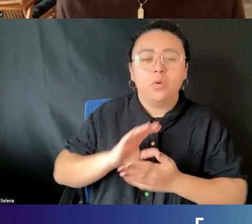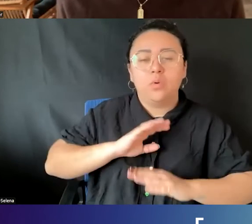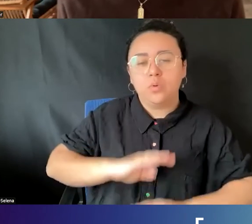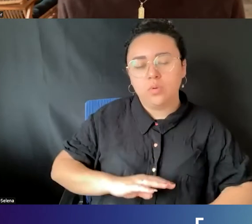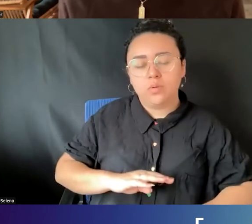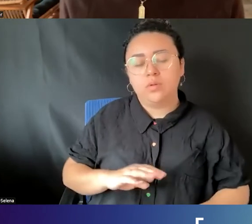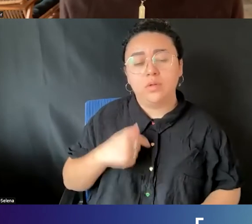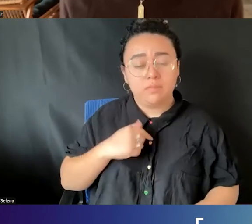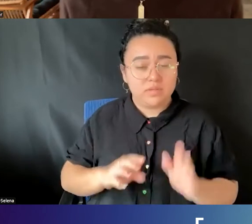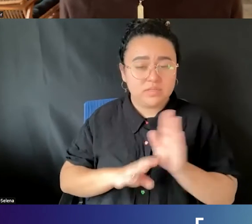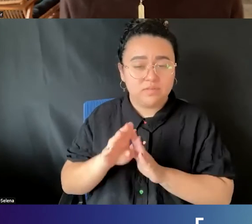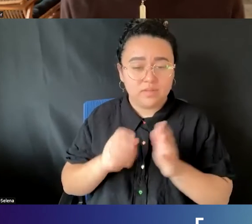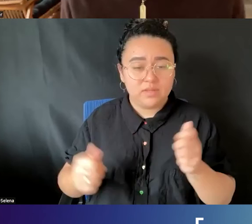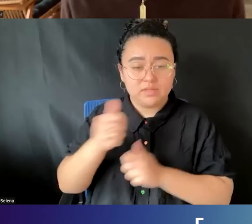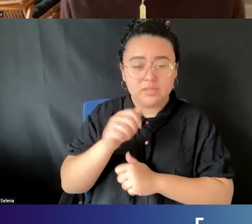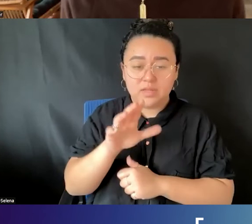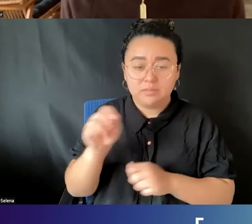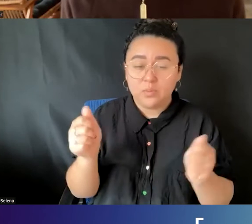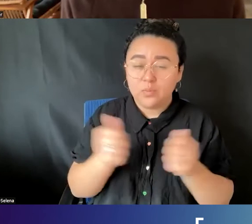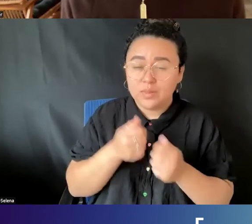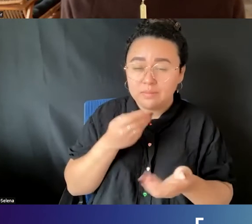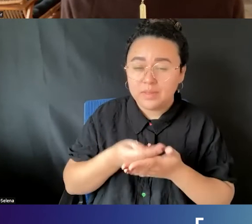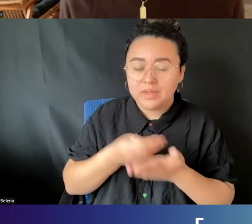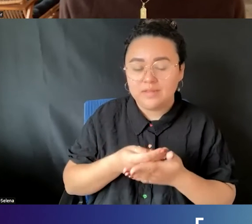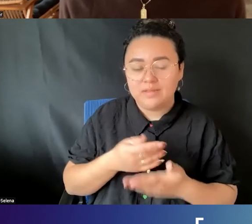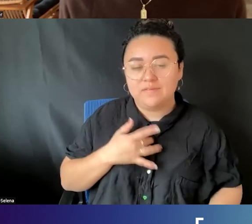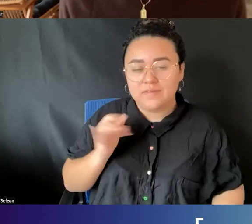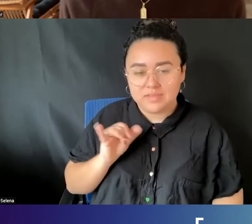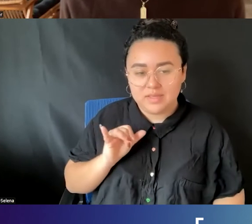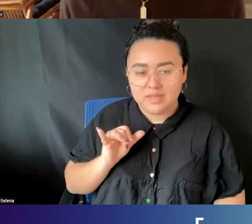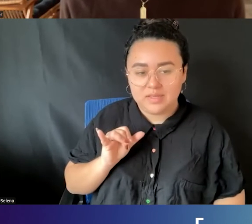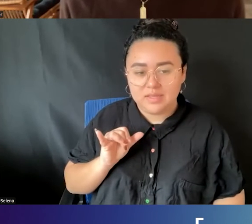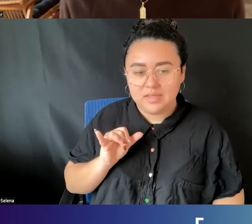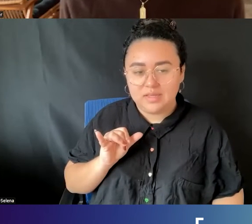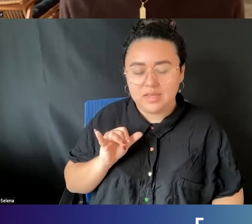executive, a company with money, it's like I was often in the position of having to say,